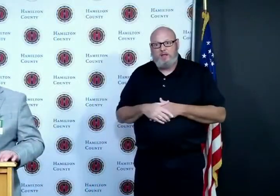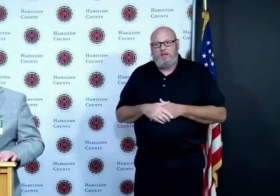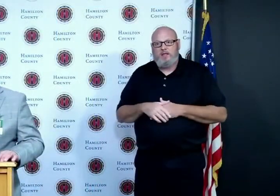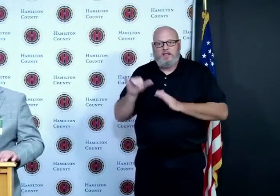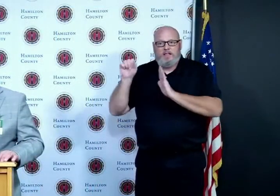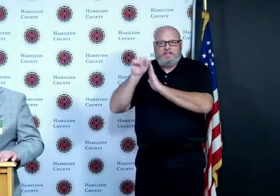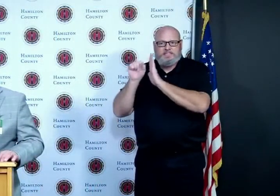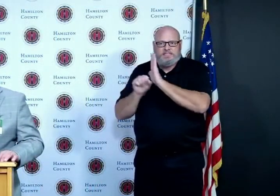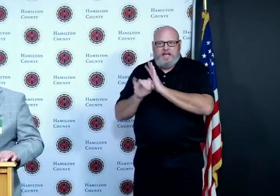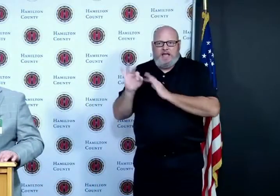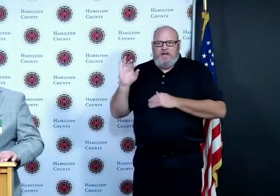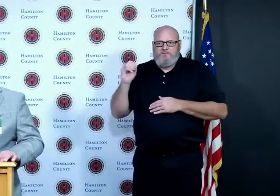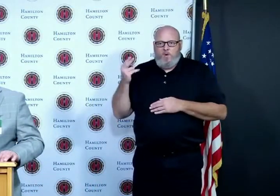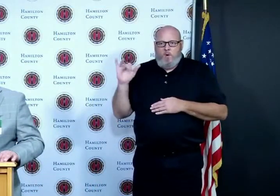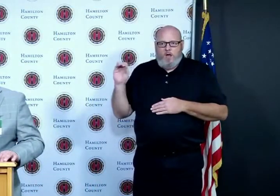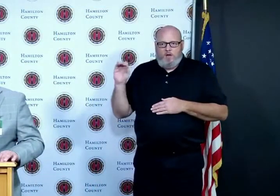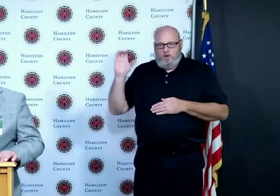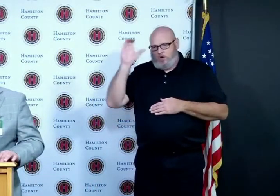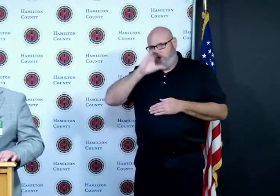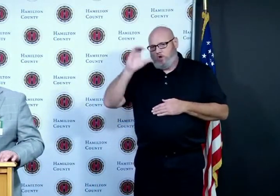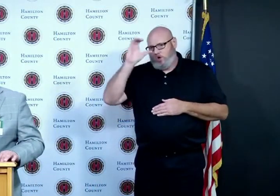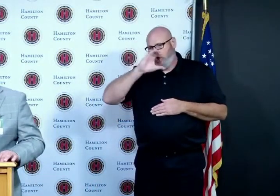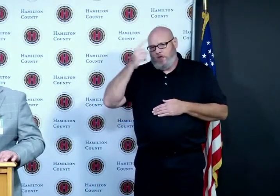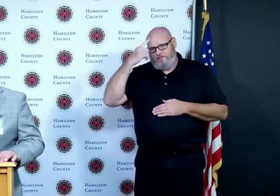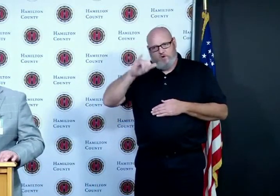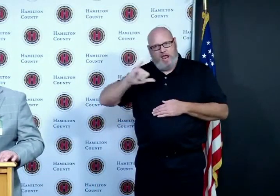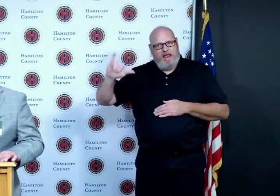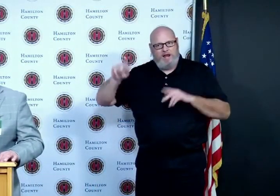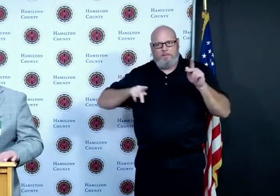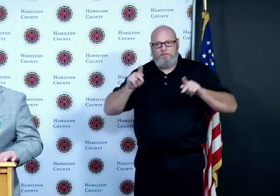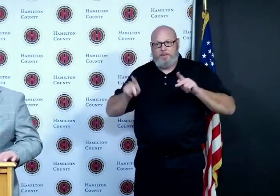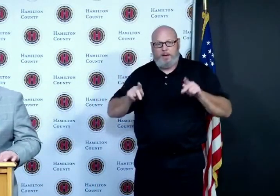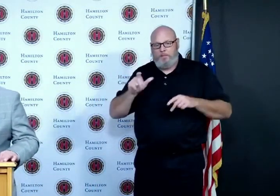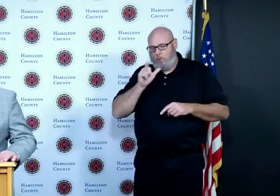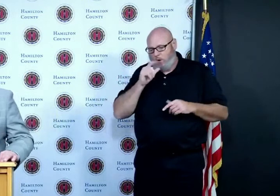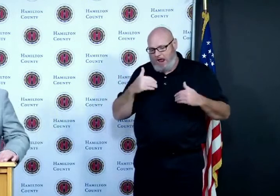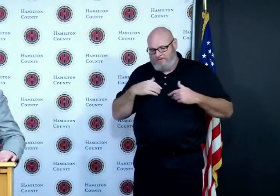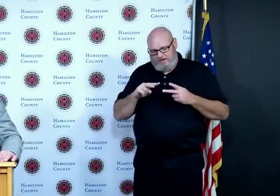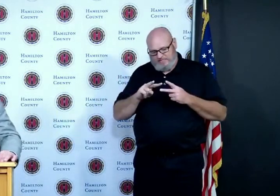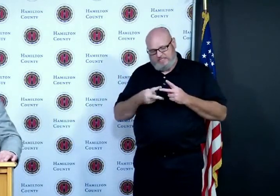for those and has not yet found any in Ohio I've heard several conversations including